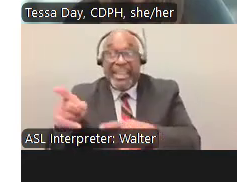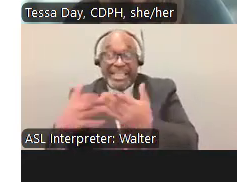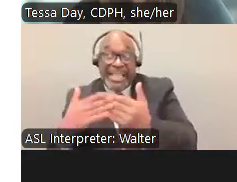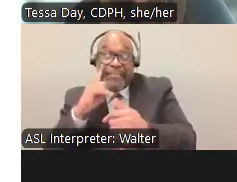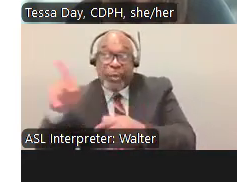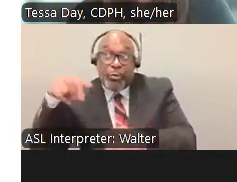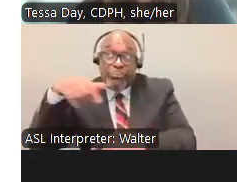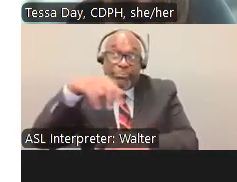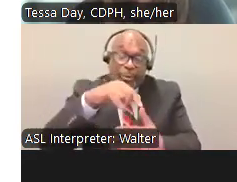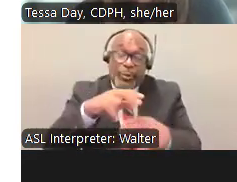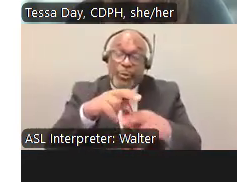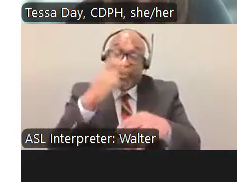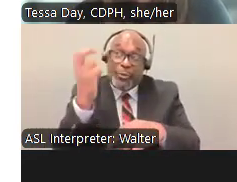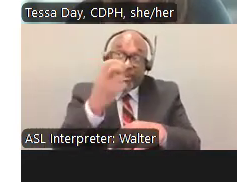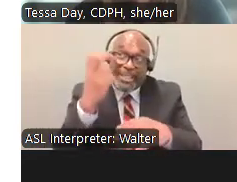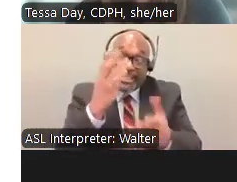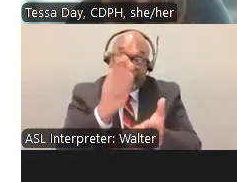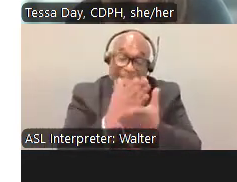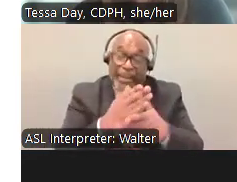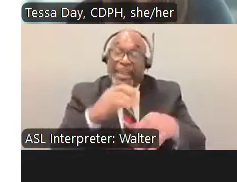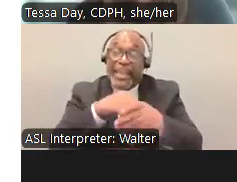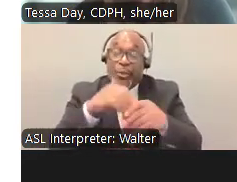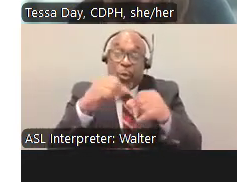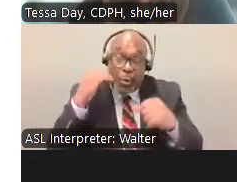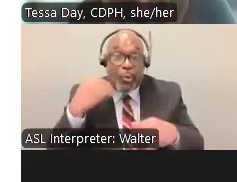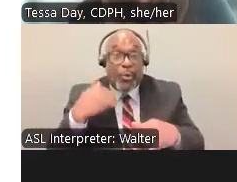13:33:18 and if they have reliable 13:33:19 internet access. And across